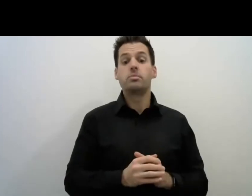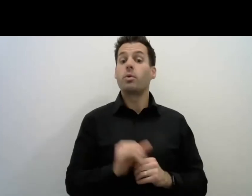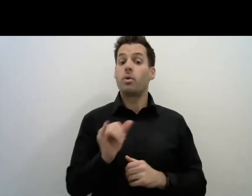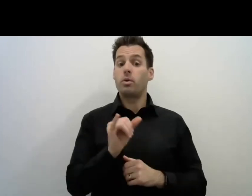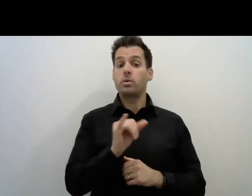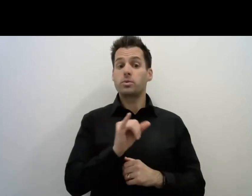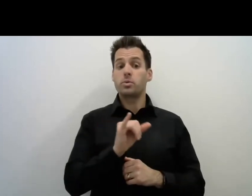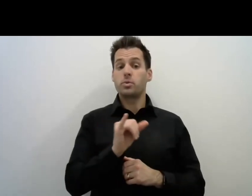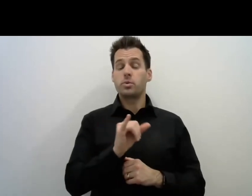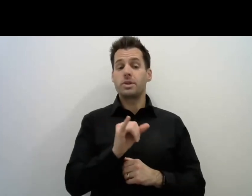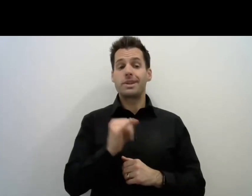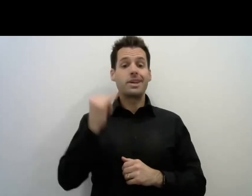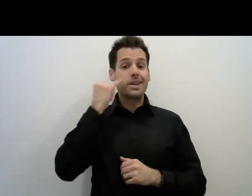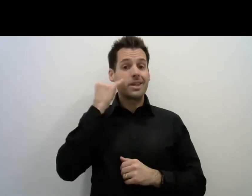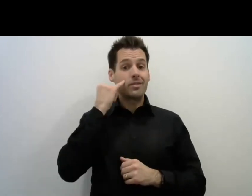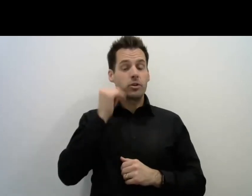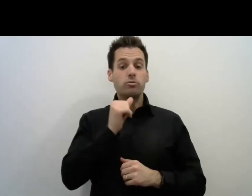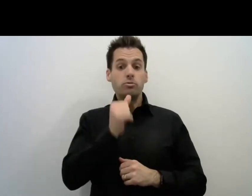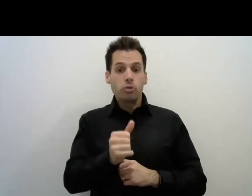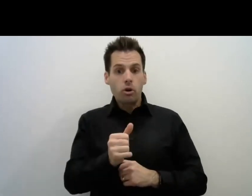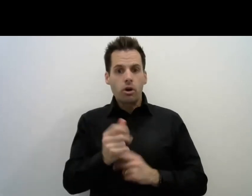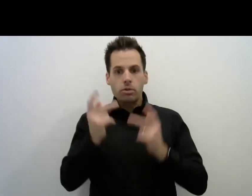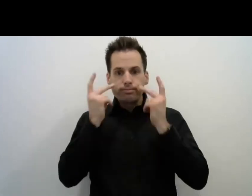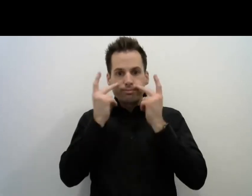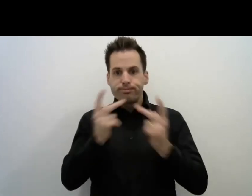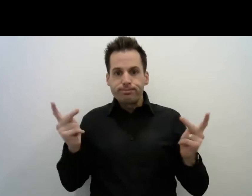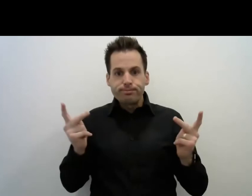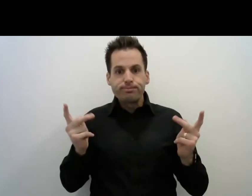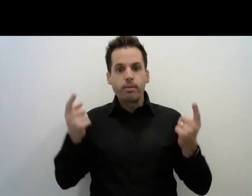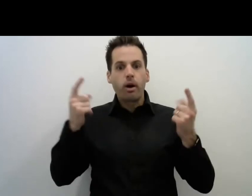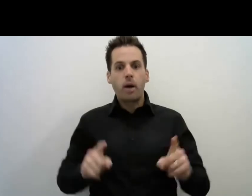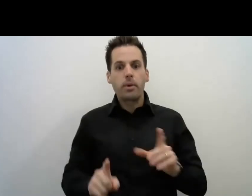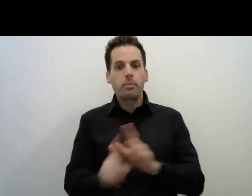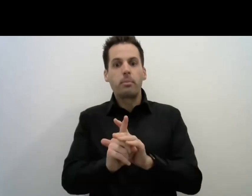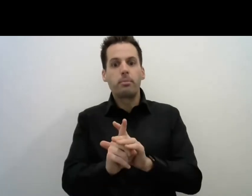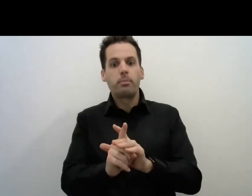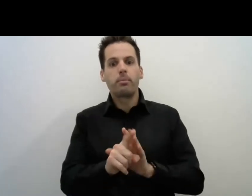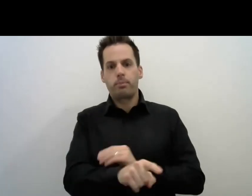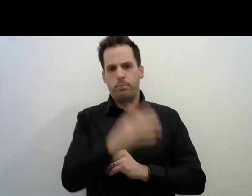non-visible issues that occur with me and to perform a task when those things happen